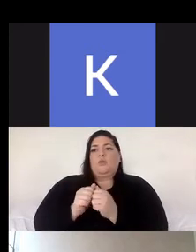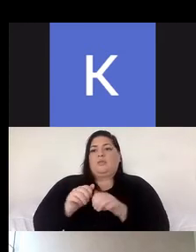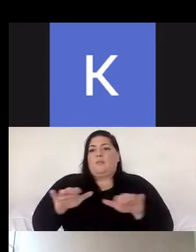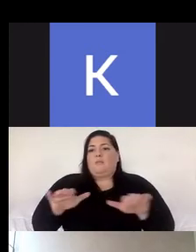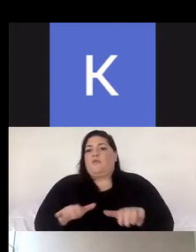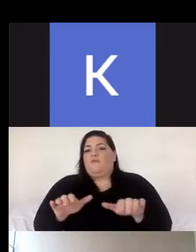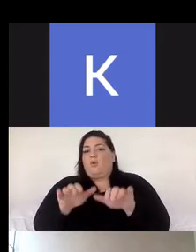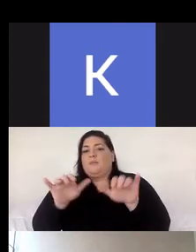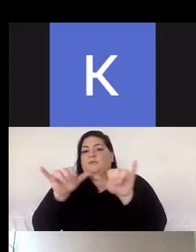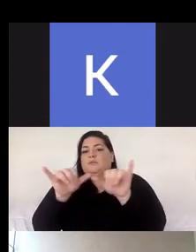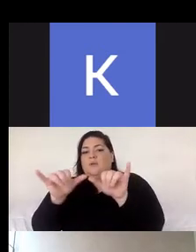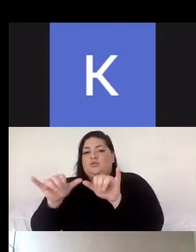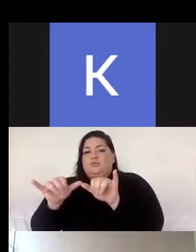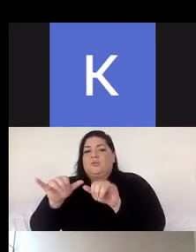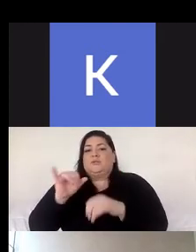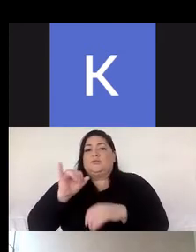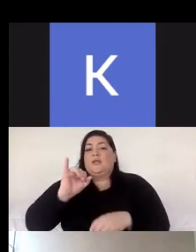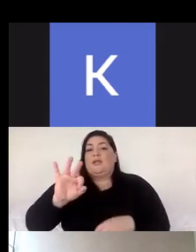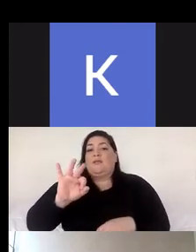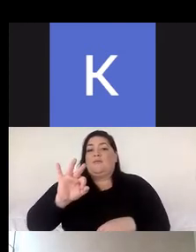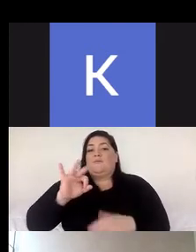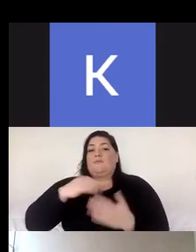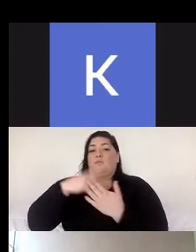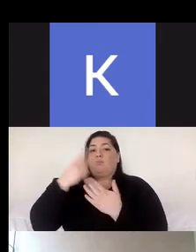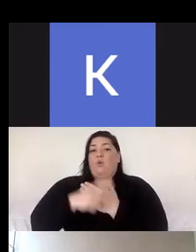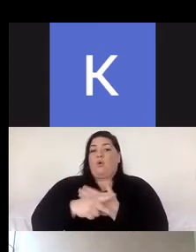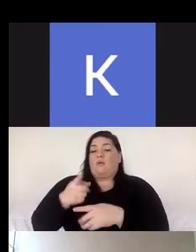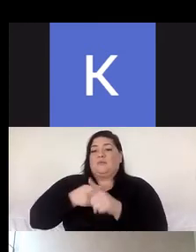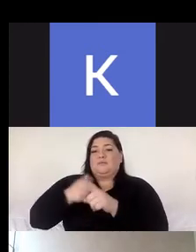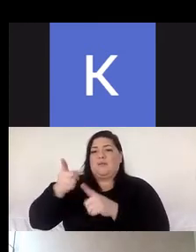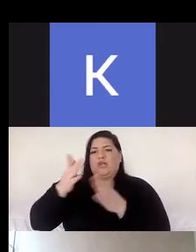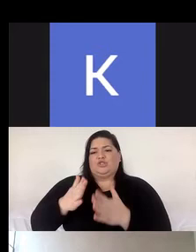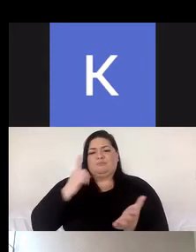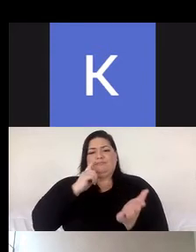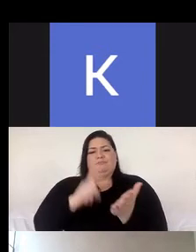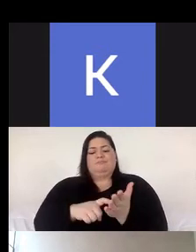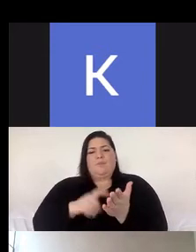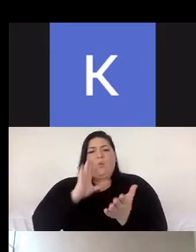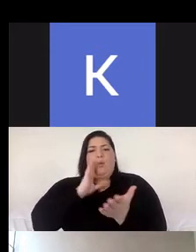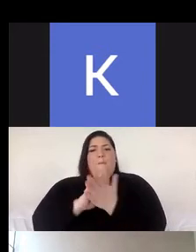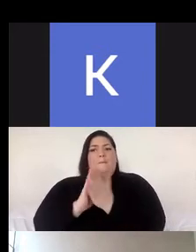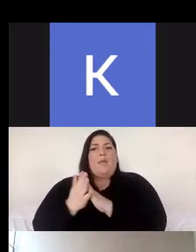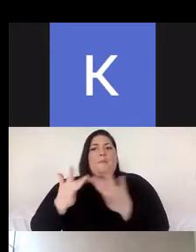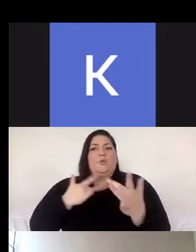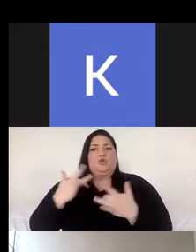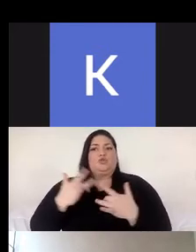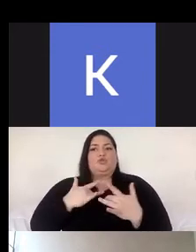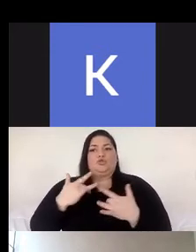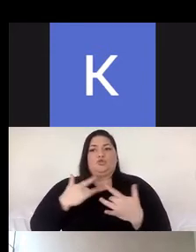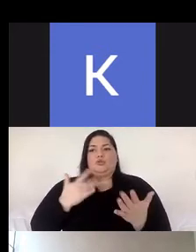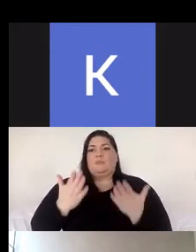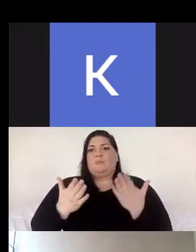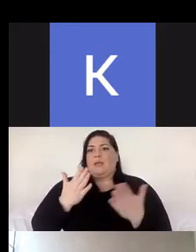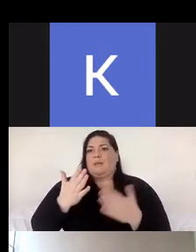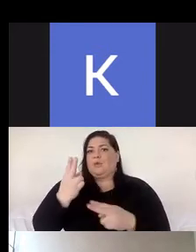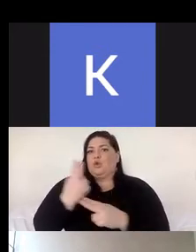side if your program specialist sees that and then becomes concerned that you might have used grant funds for something